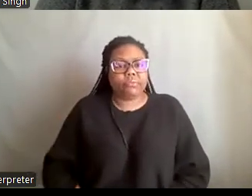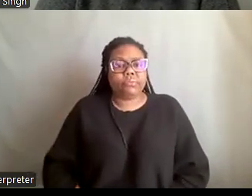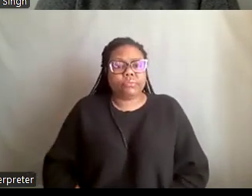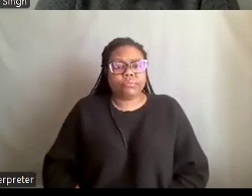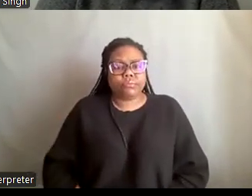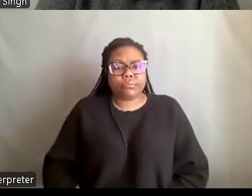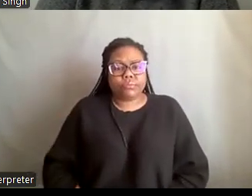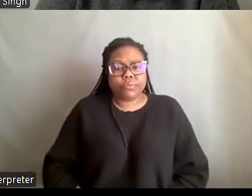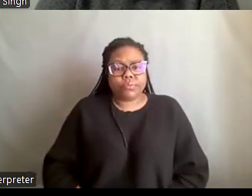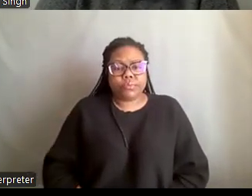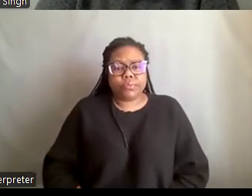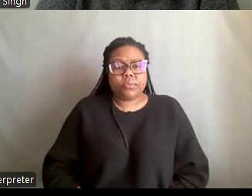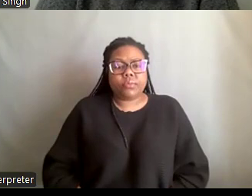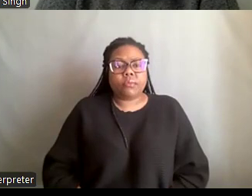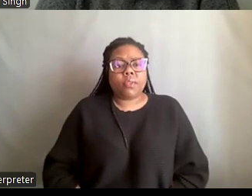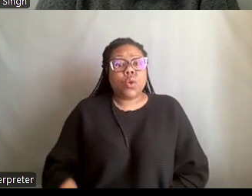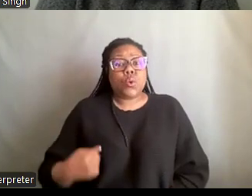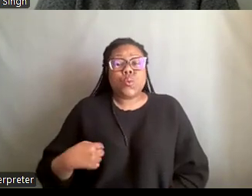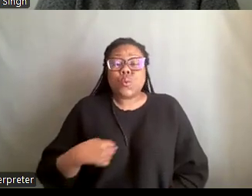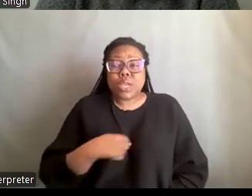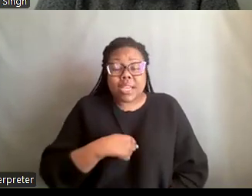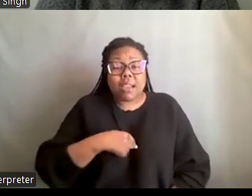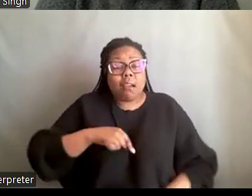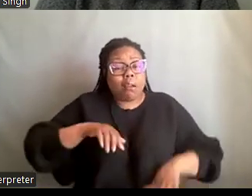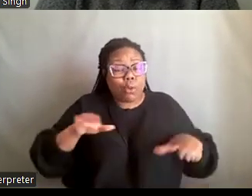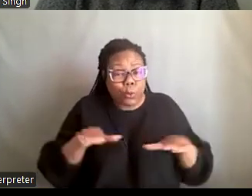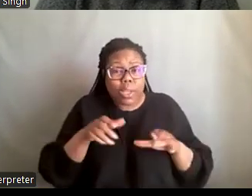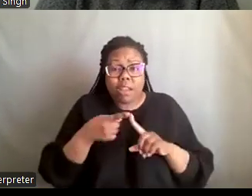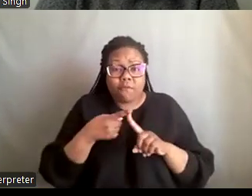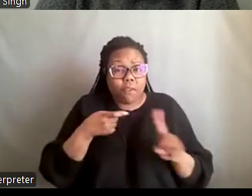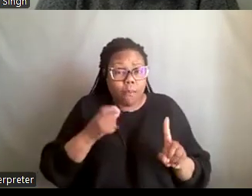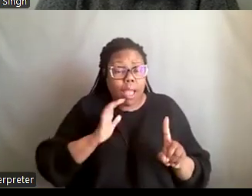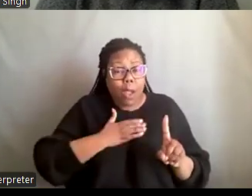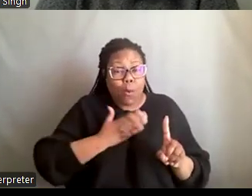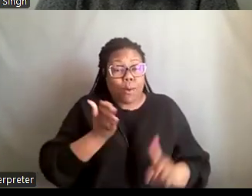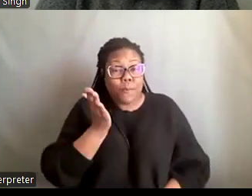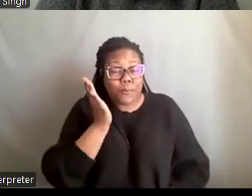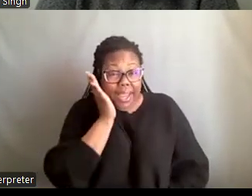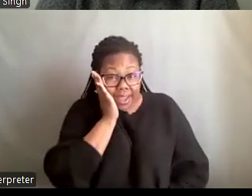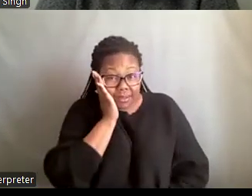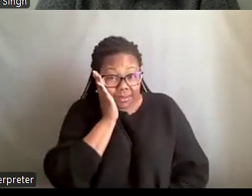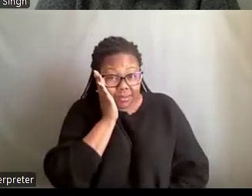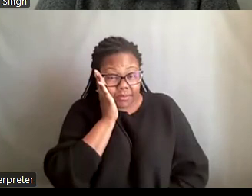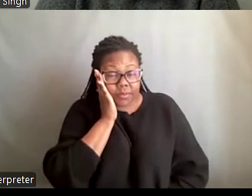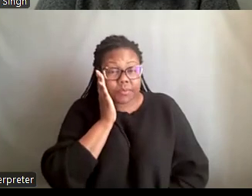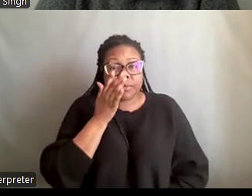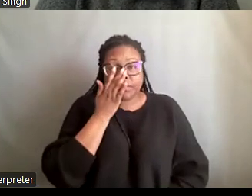chalkboards doing it. You know ? We're the ones that's doing it , like I said, from our beds.